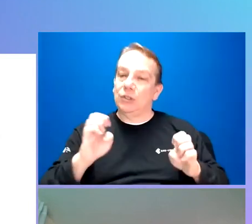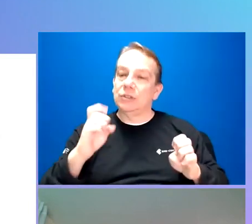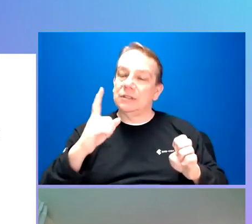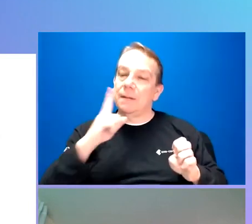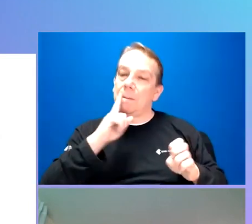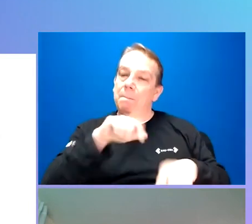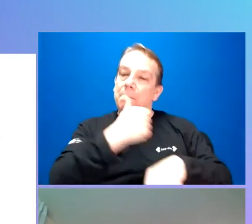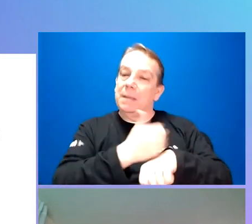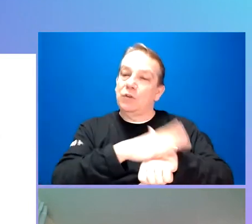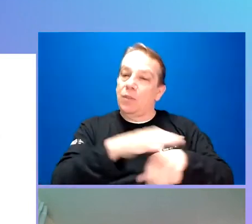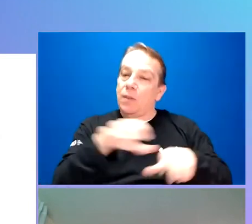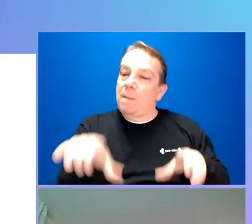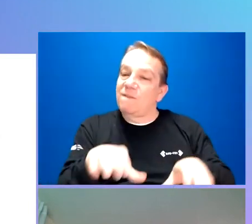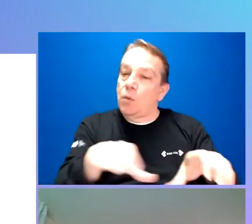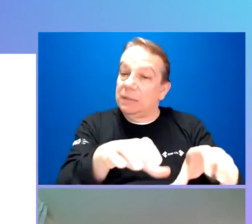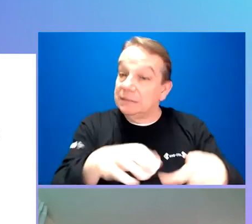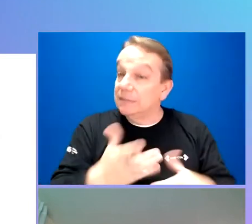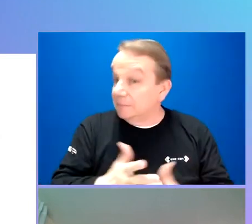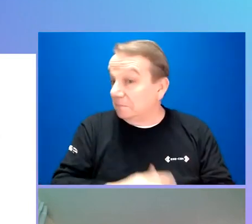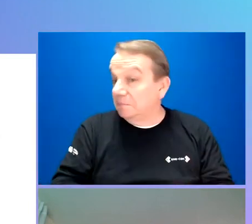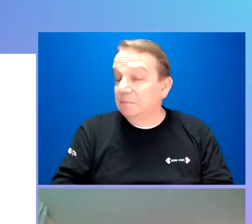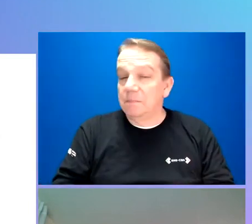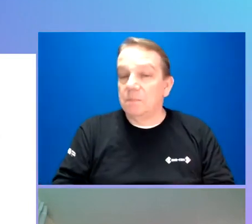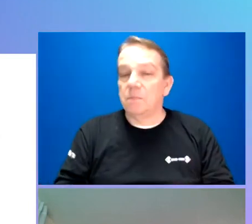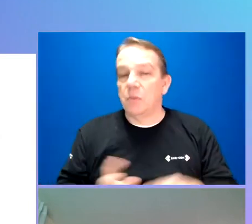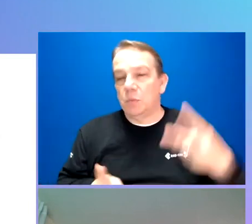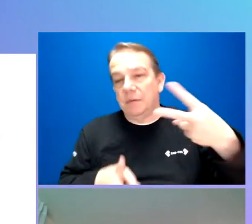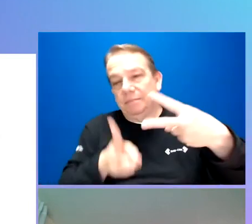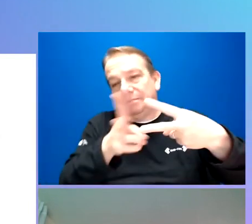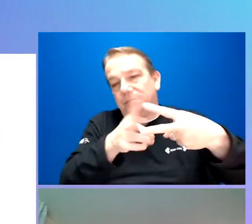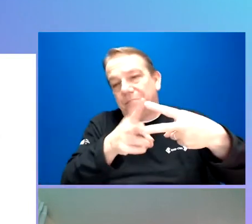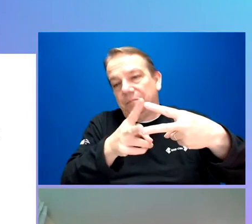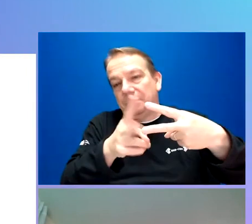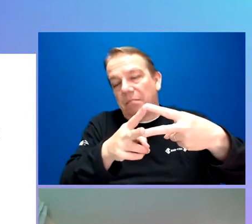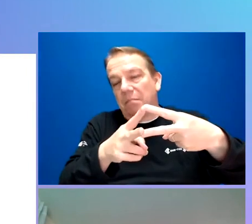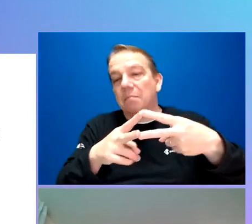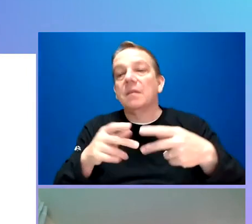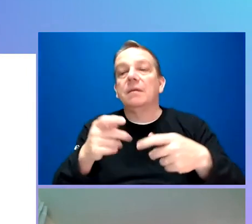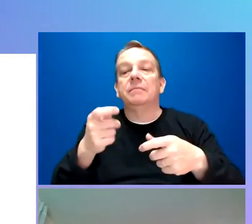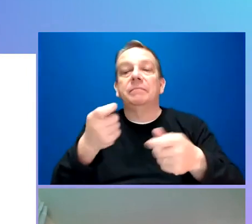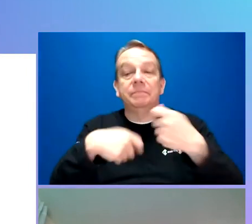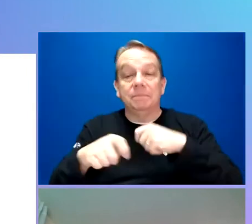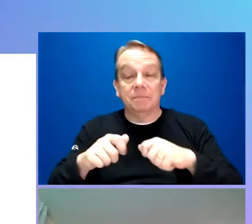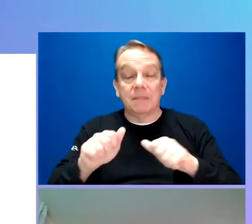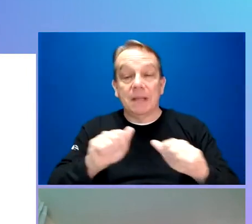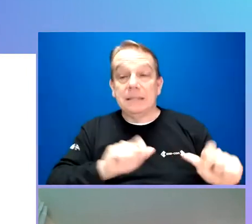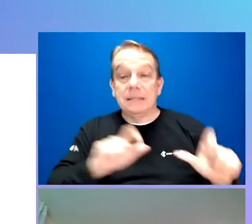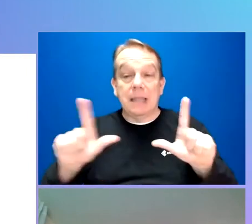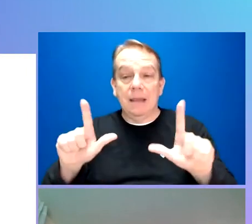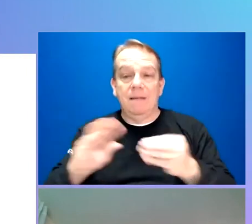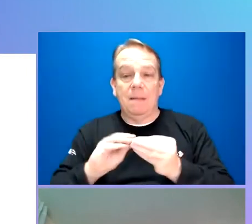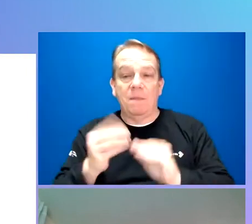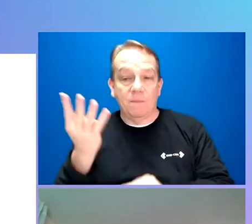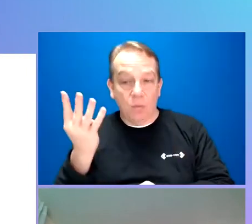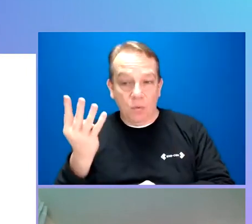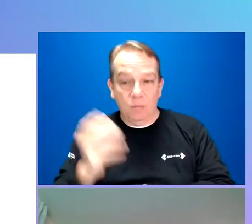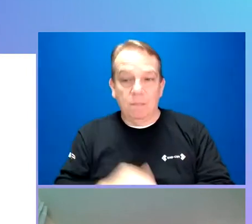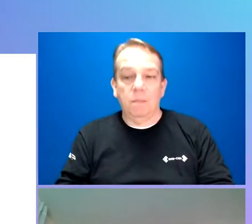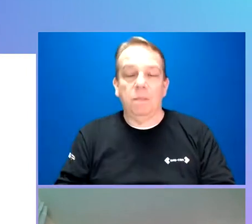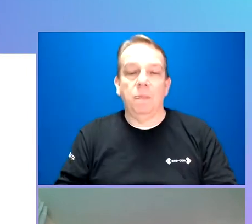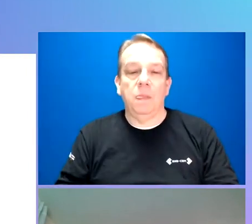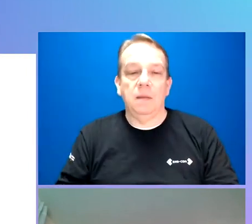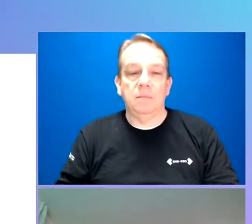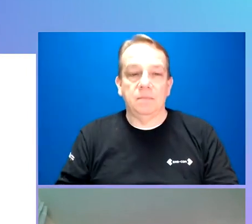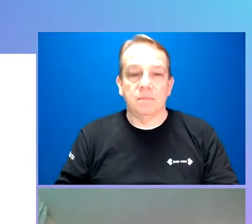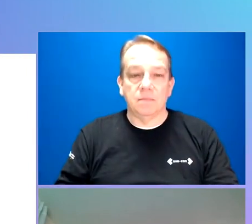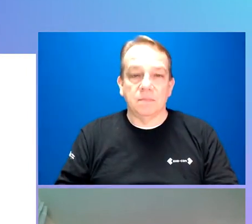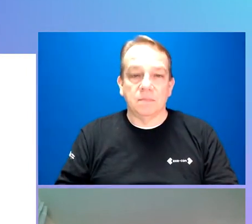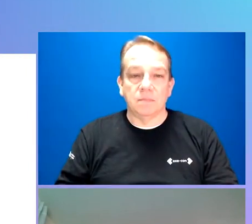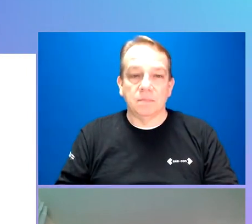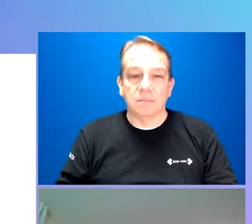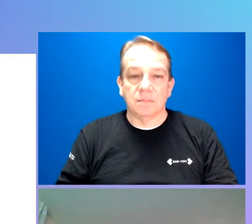um, I'm moving on to slide